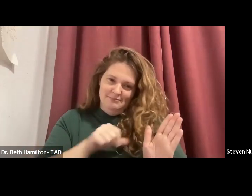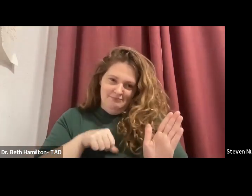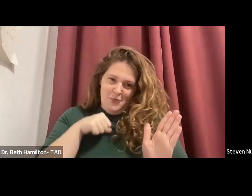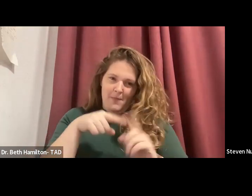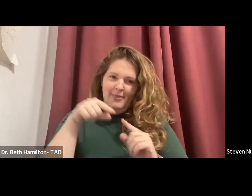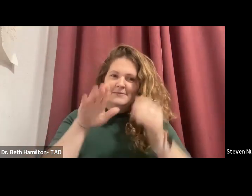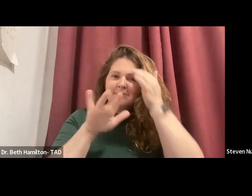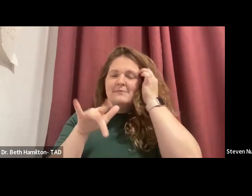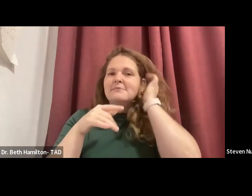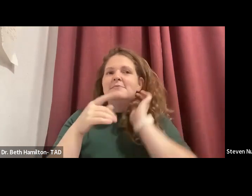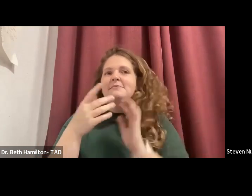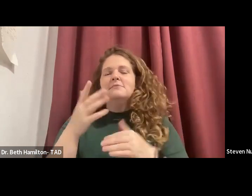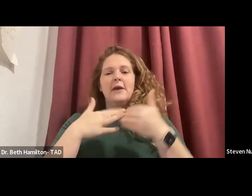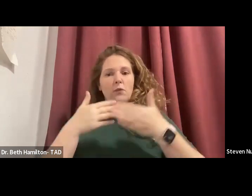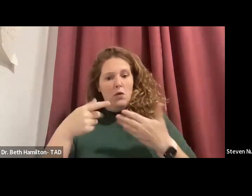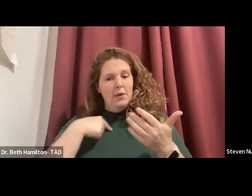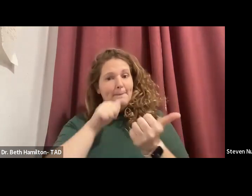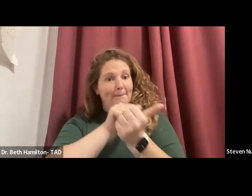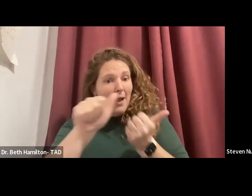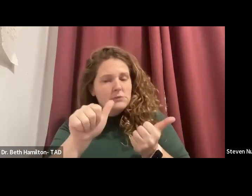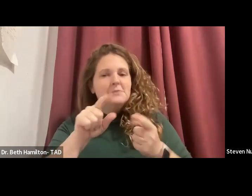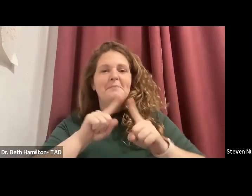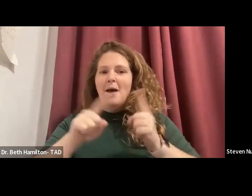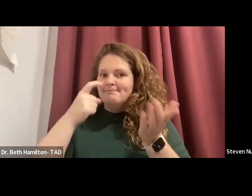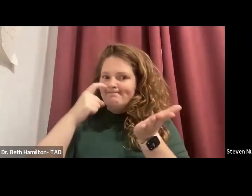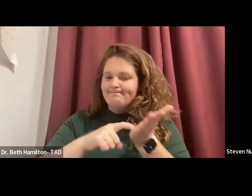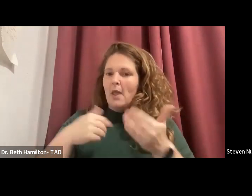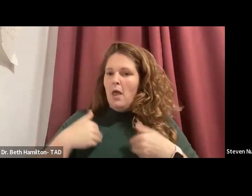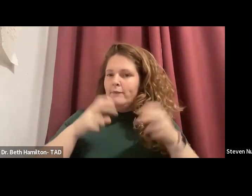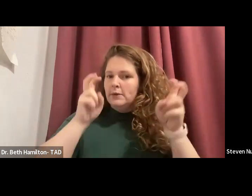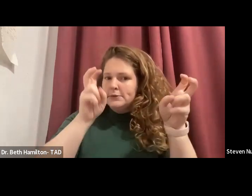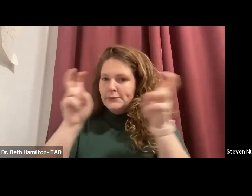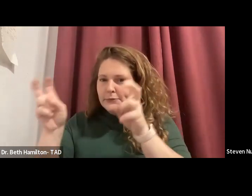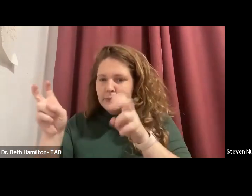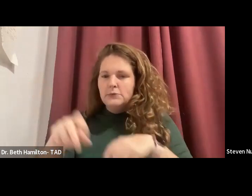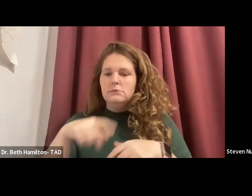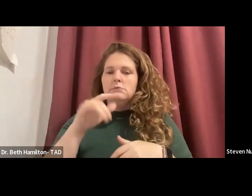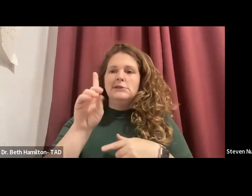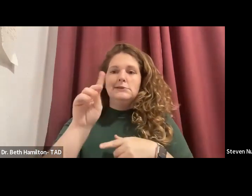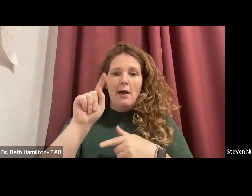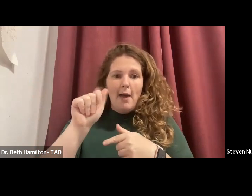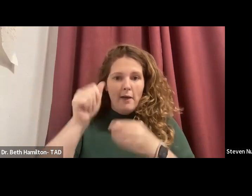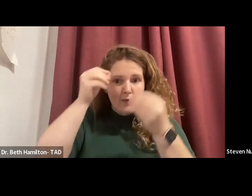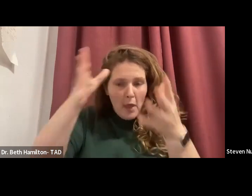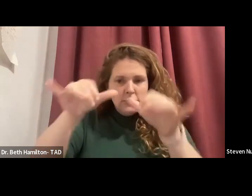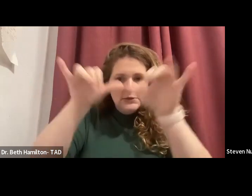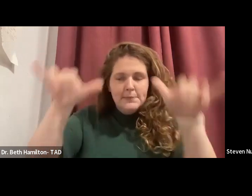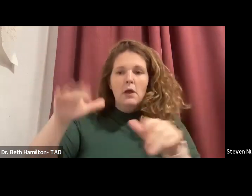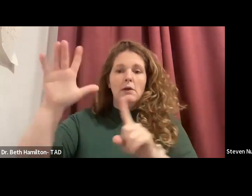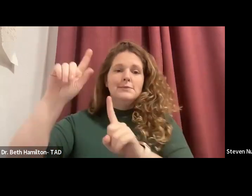modified. It was passed in 2019 and a lot of Deaf people felt a great deal of pride for